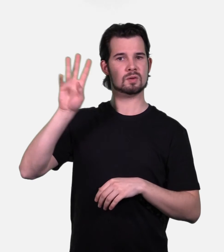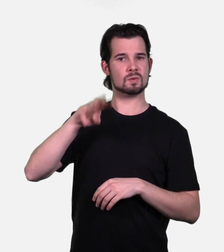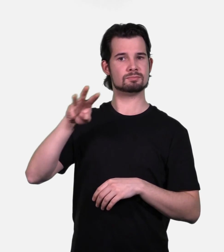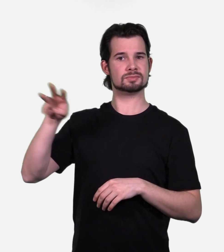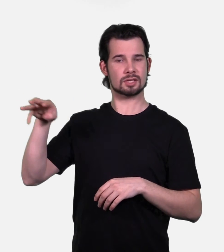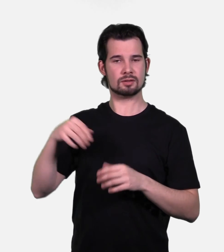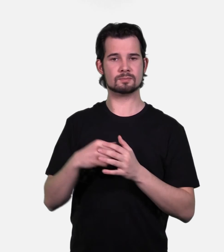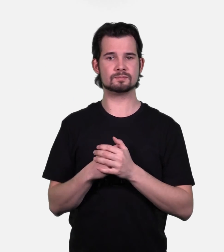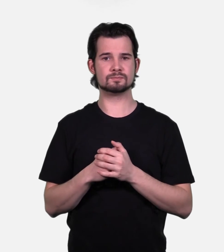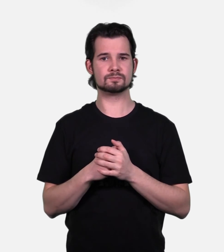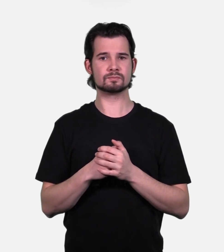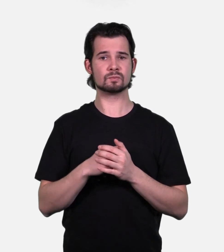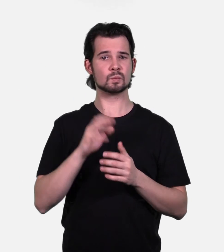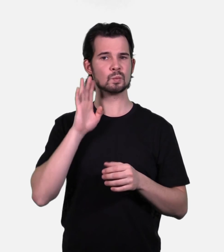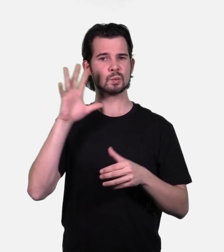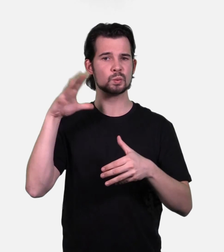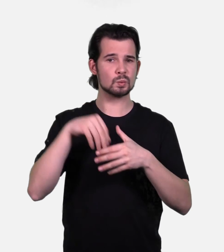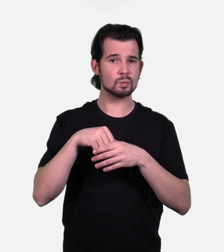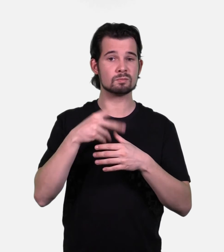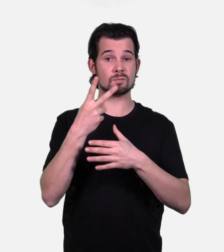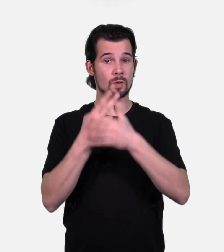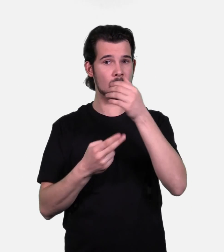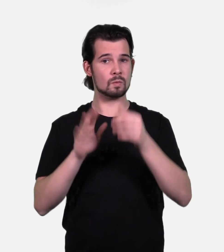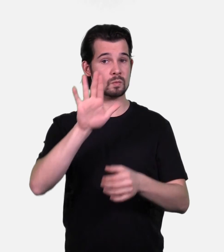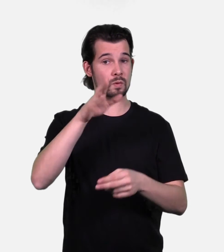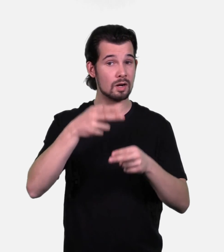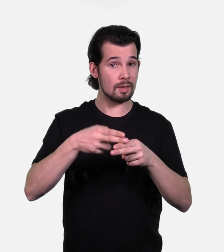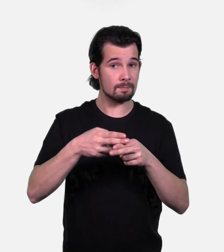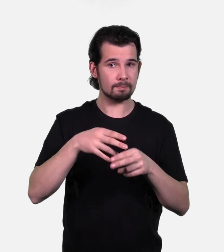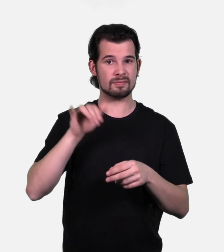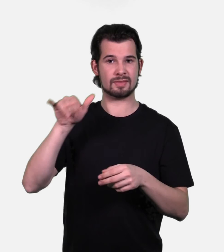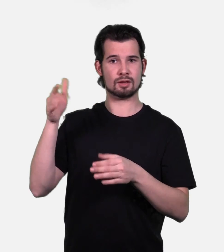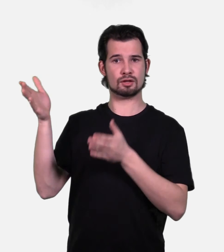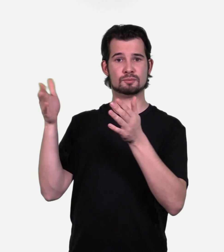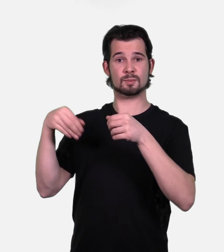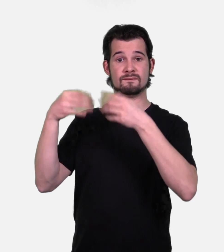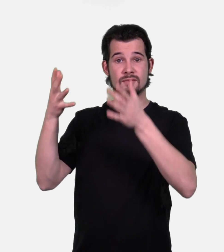include the names of parties involved, as well as the witnesses.